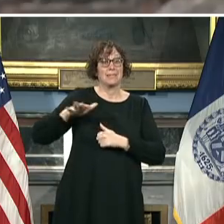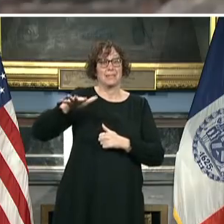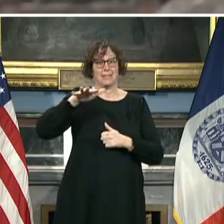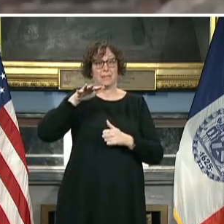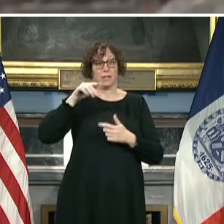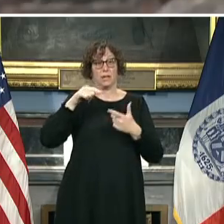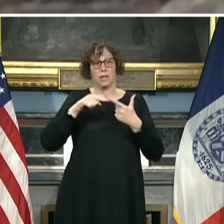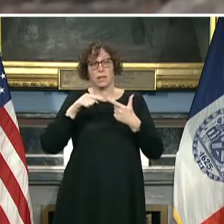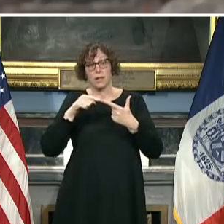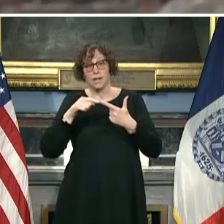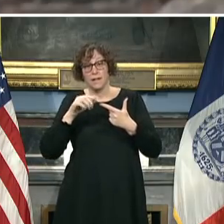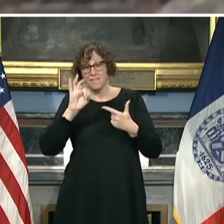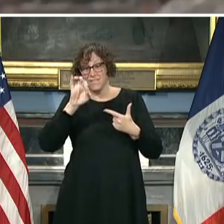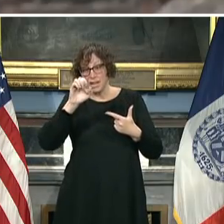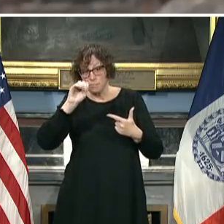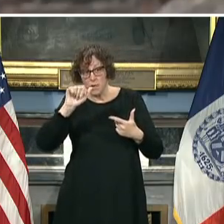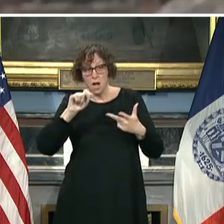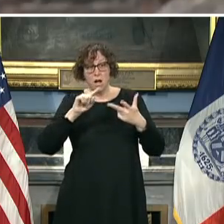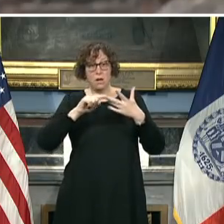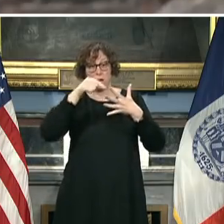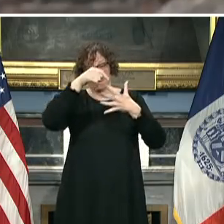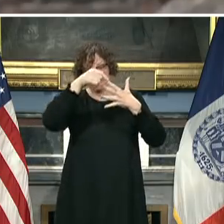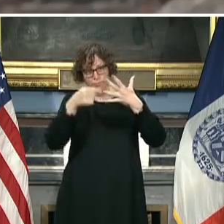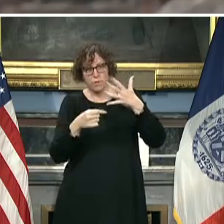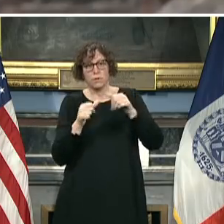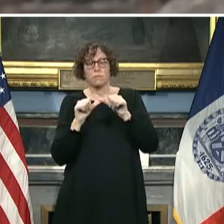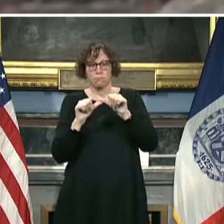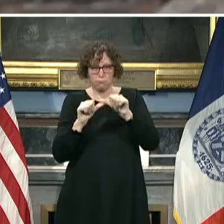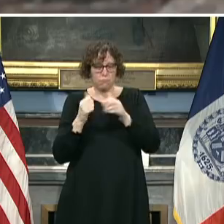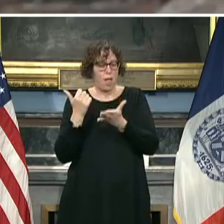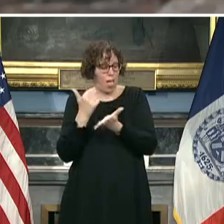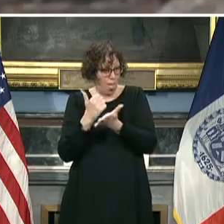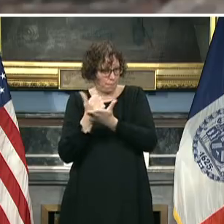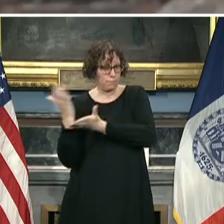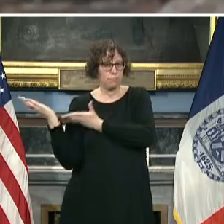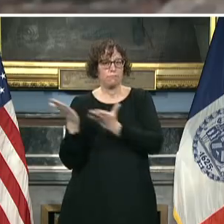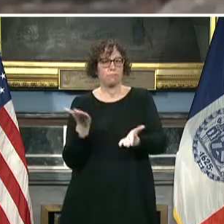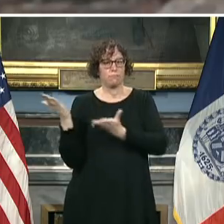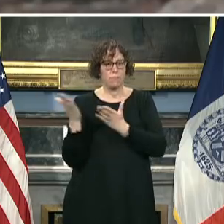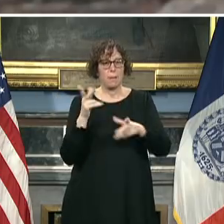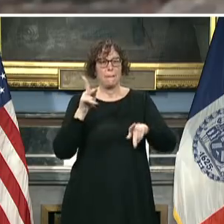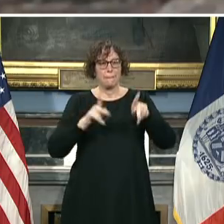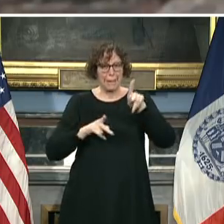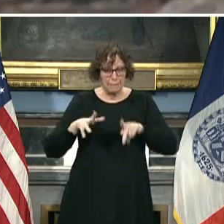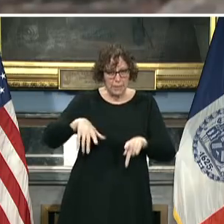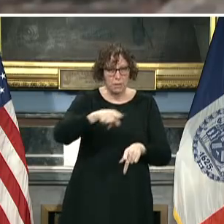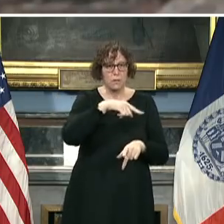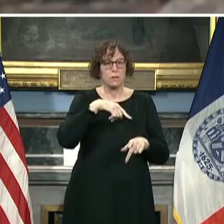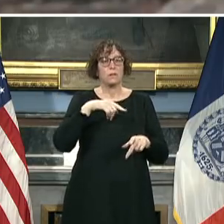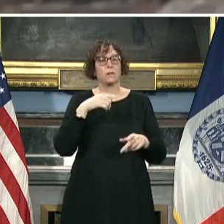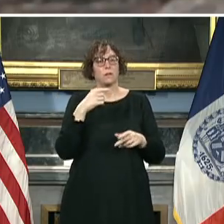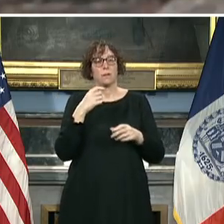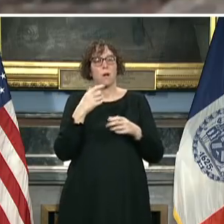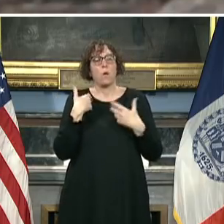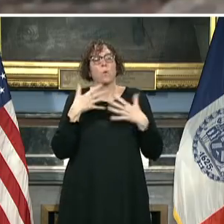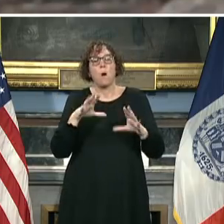FEDERAL DEPARTMENT OF HEALTH AND HUMAN SERVICES HAVE SENT US A LOT OF PERSONNEL, A LOT OF EQUIEPMNT, AND WE WILL KEEP